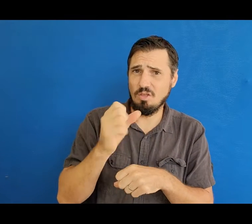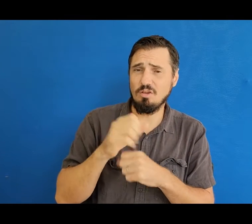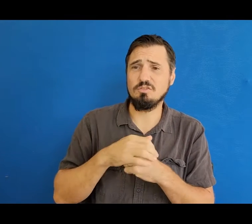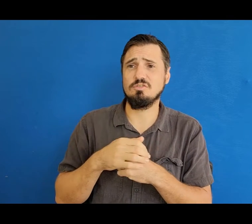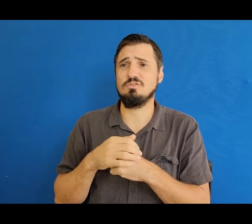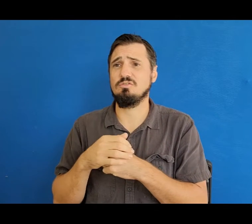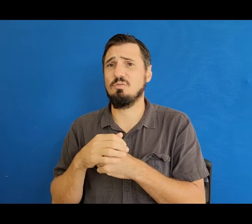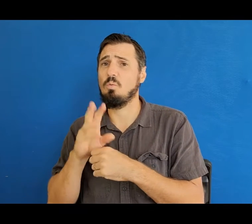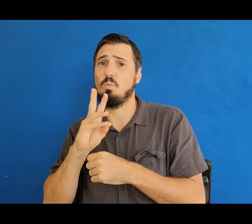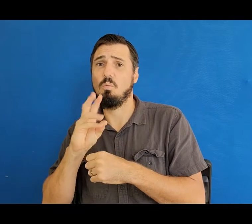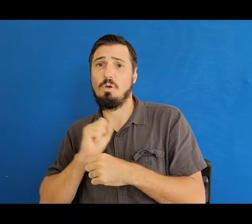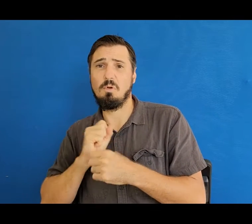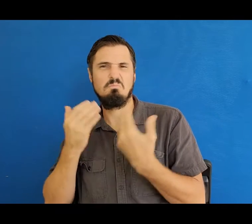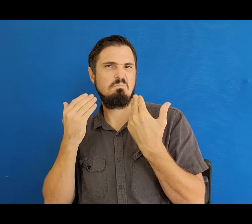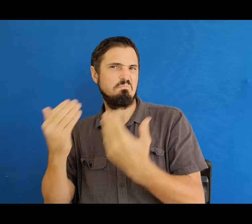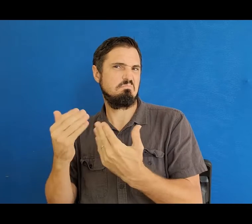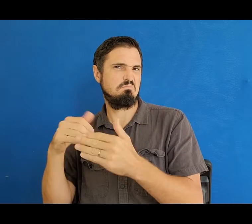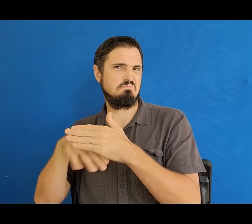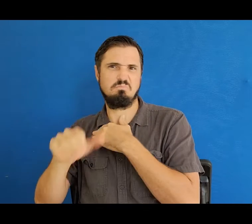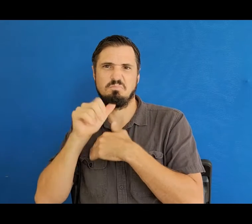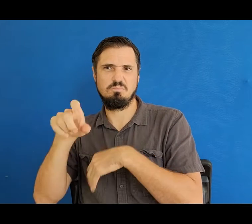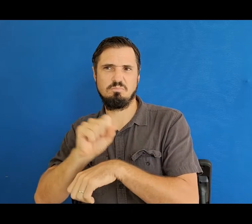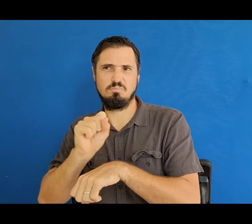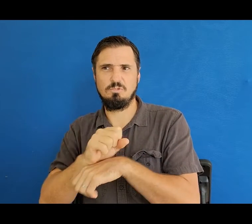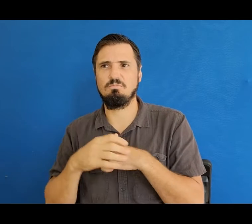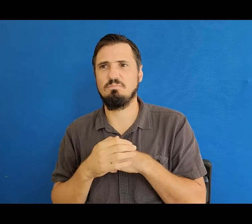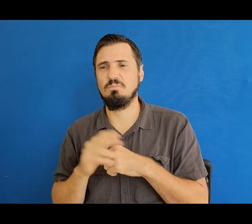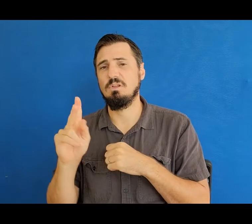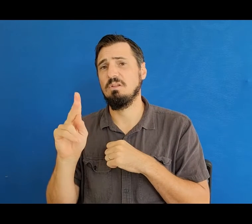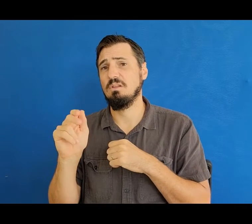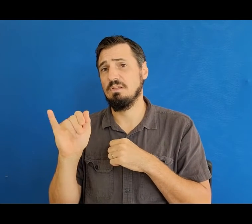cvs.com/vaccine.